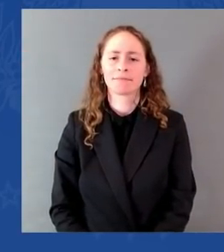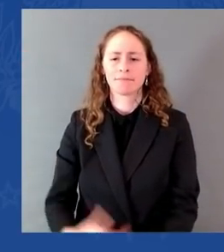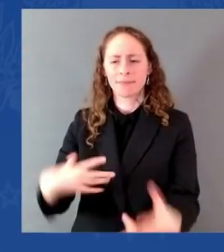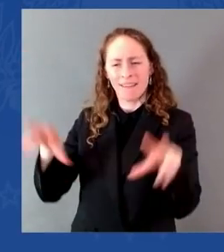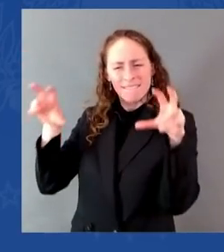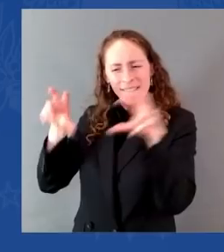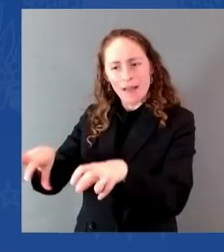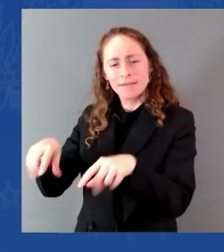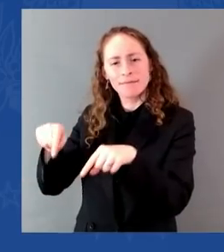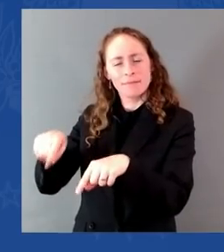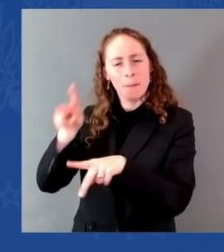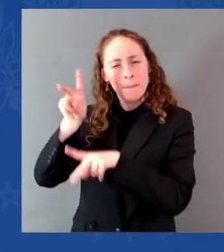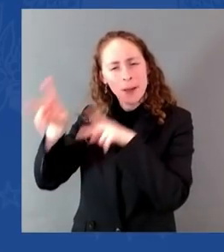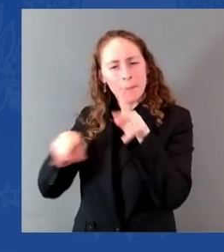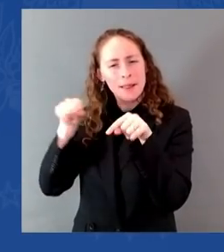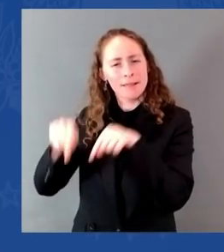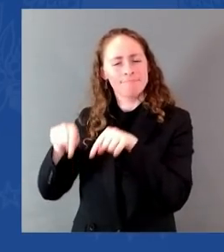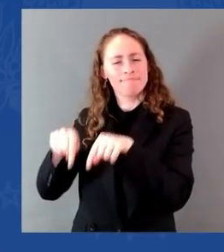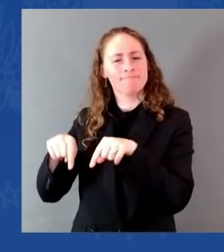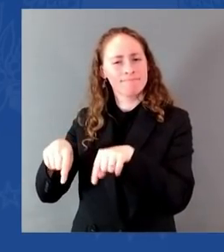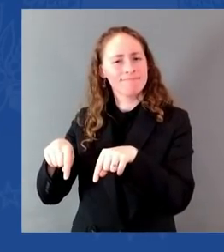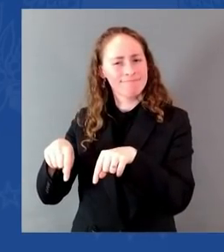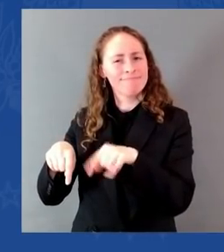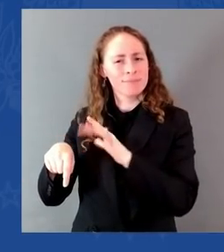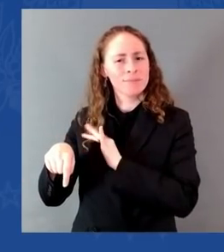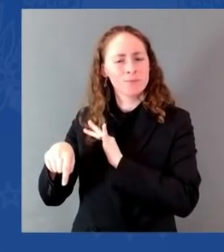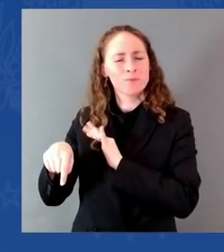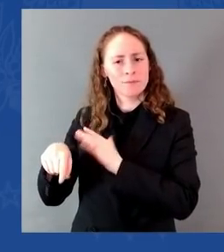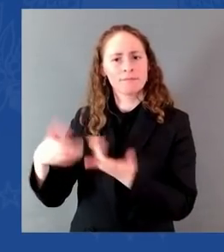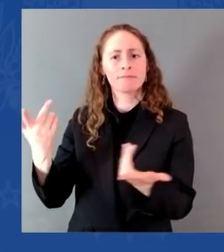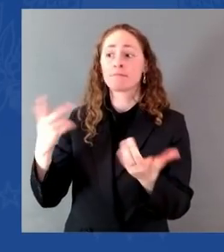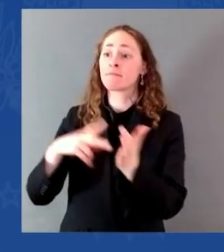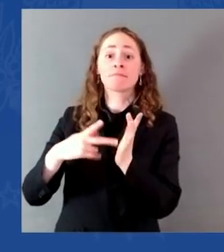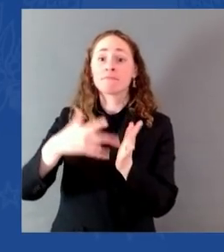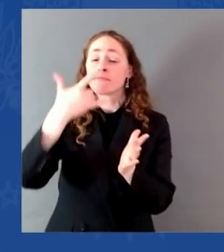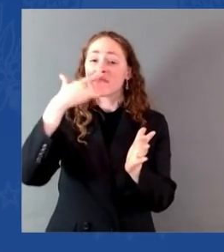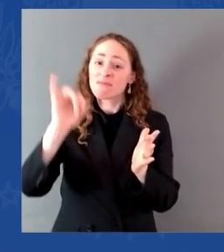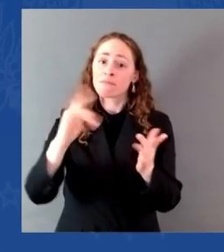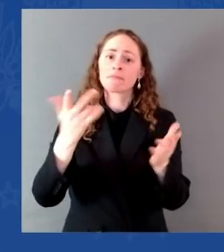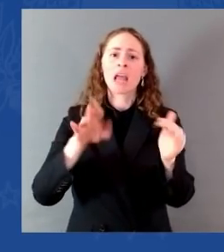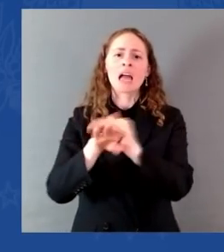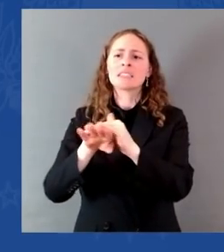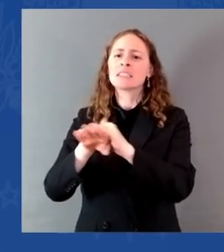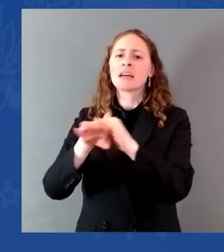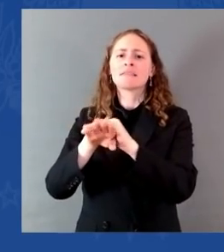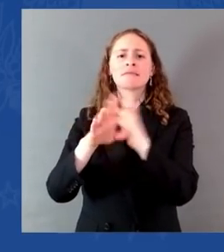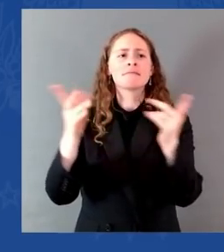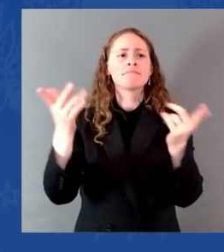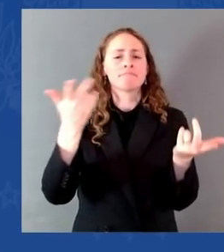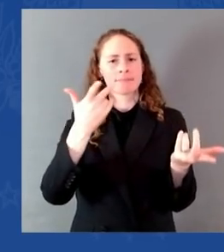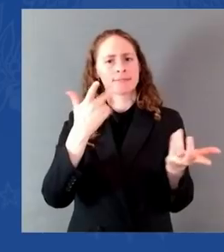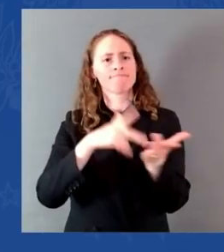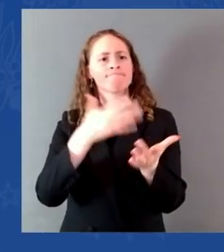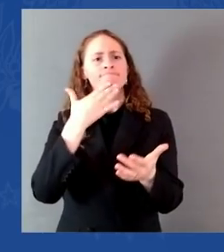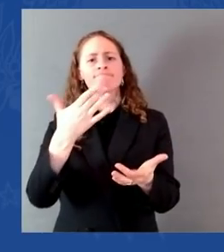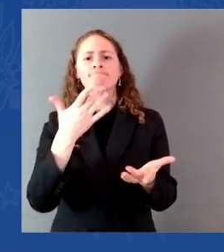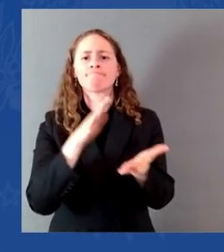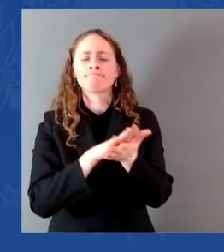to universal education -- high school education at the beginning of the 20th century, which put us in the forefront of leading the rest of the world.